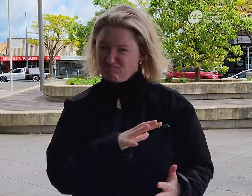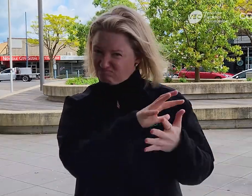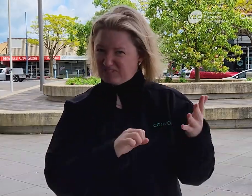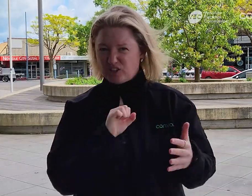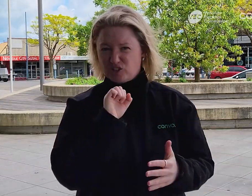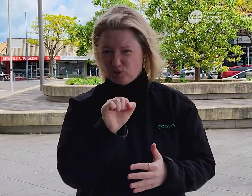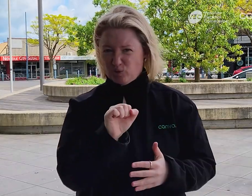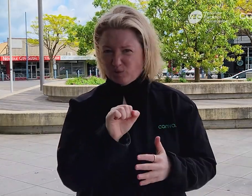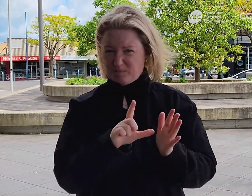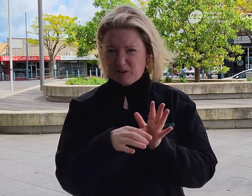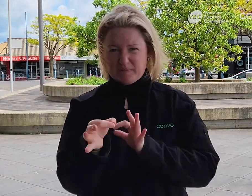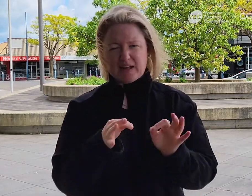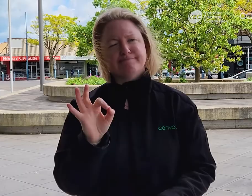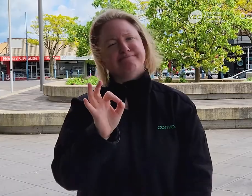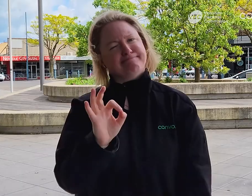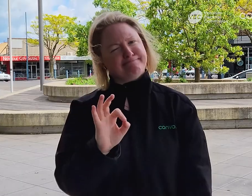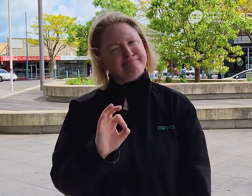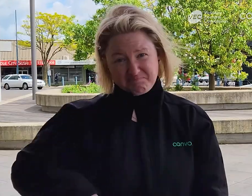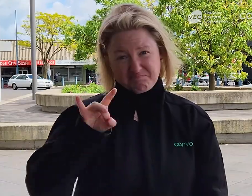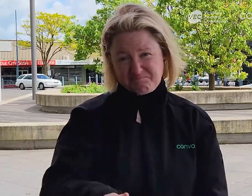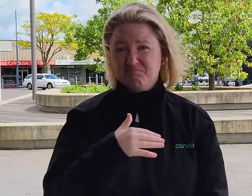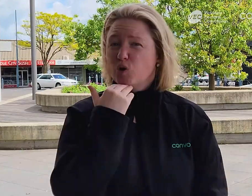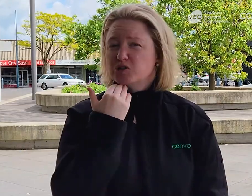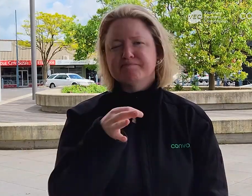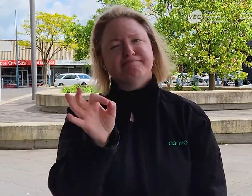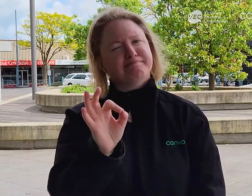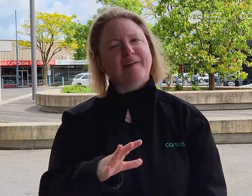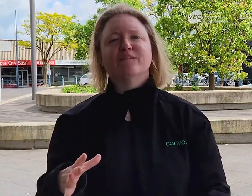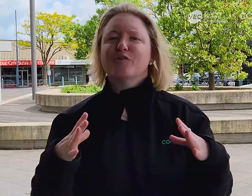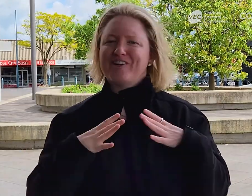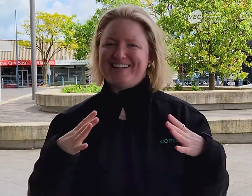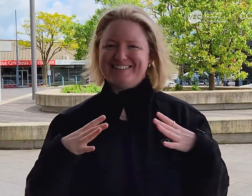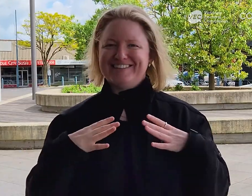this will not cost you anything, and will not use up your plan minutes!